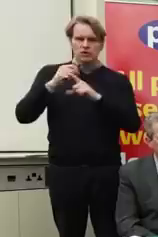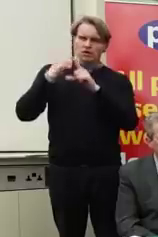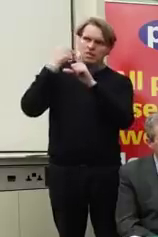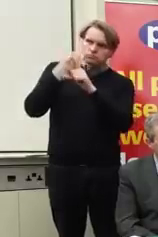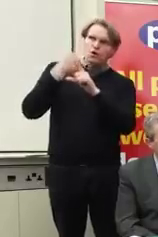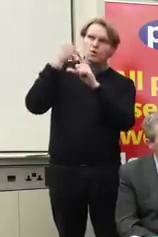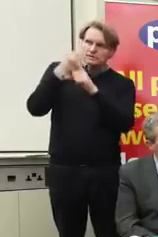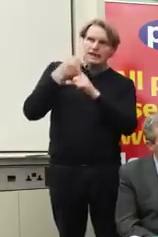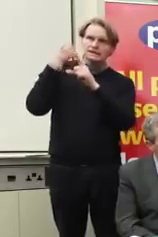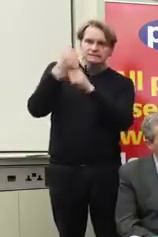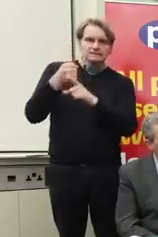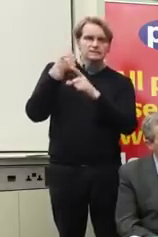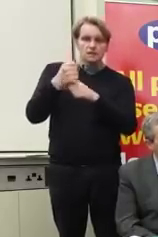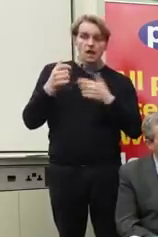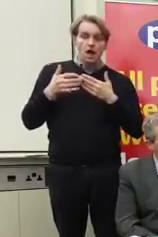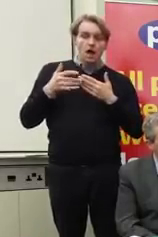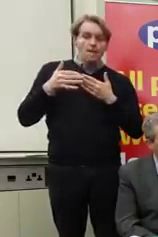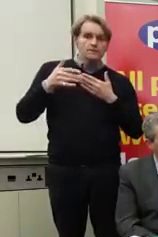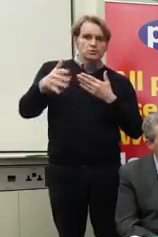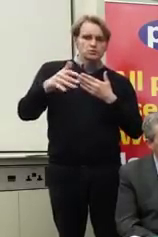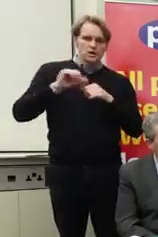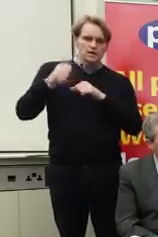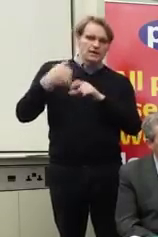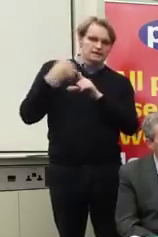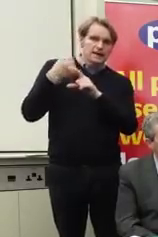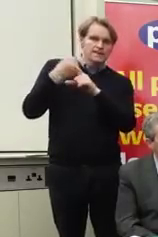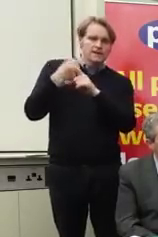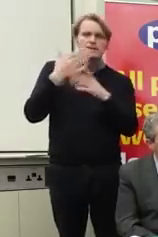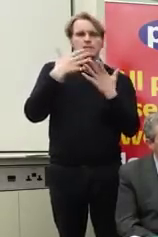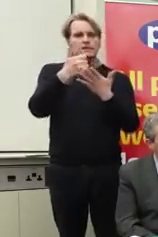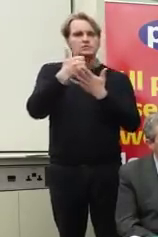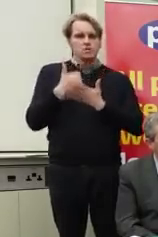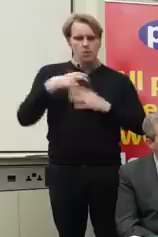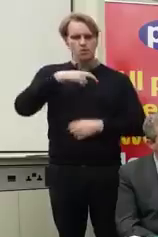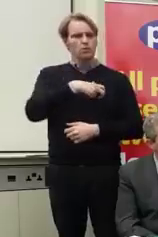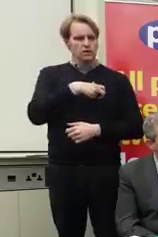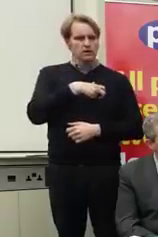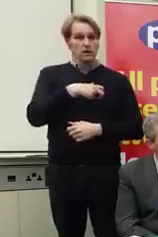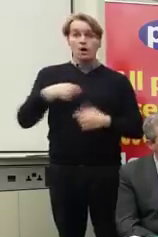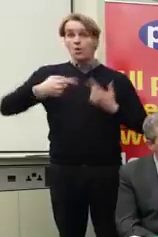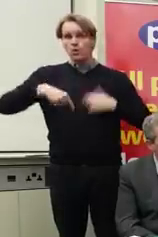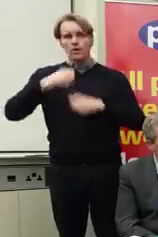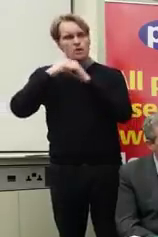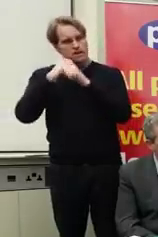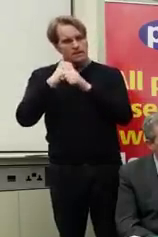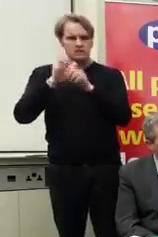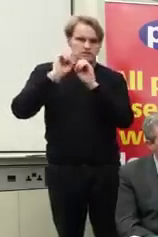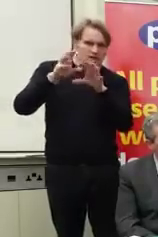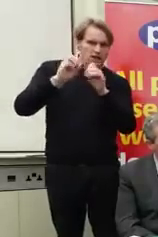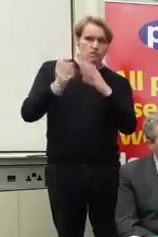they happen in the run-up to the next stage of our pay campaign and our commitment is we will continue to update you regularly on what's going on